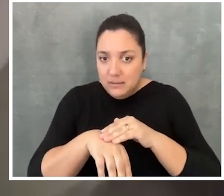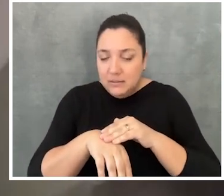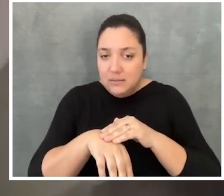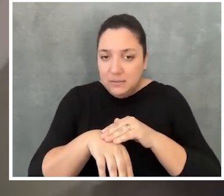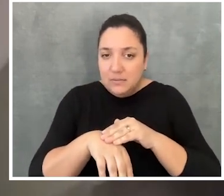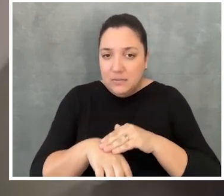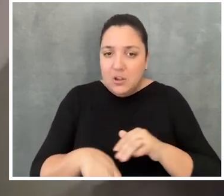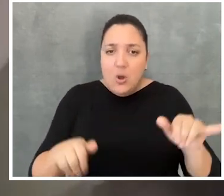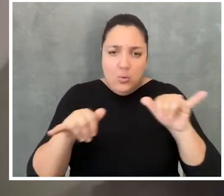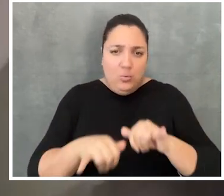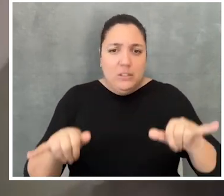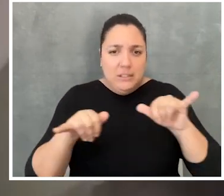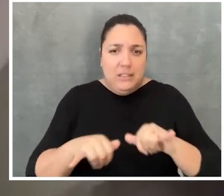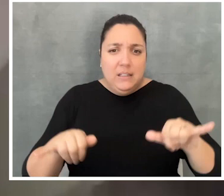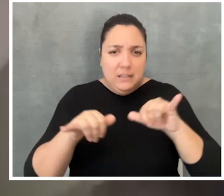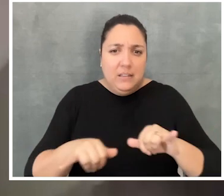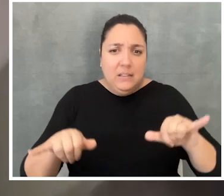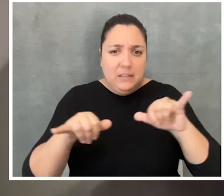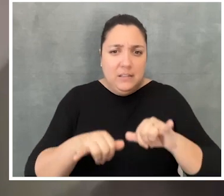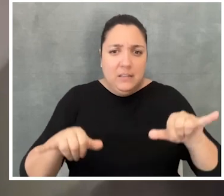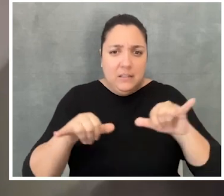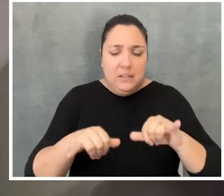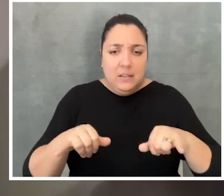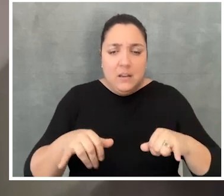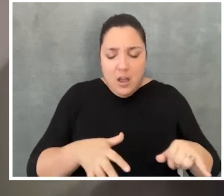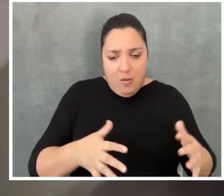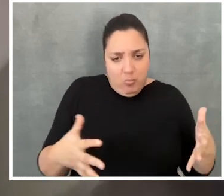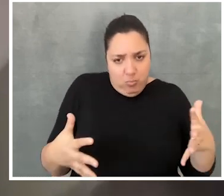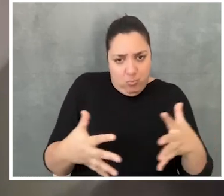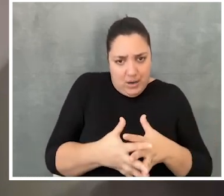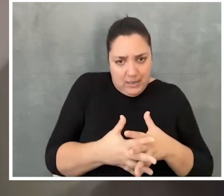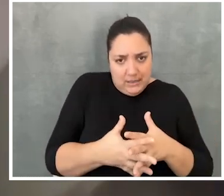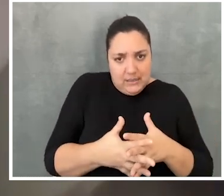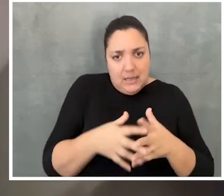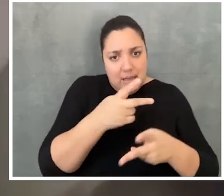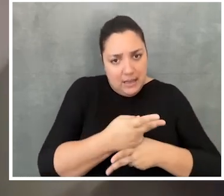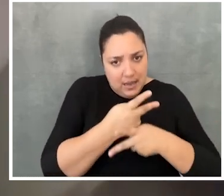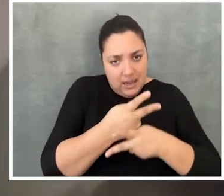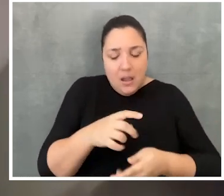sexual and reproductive healthcare as well as pregnancy-related care, abortion care,